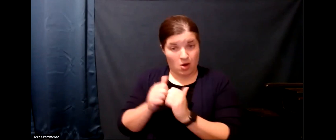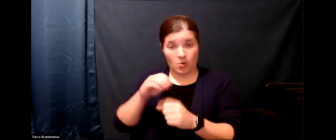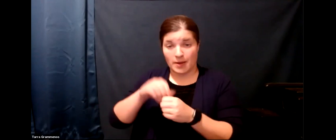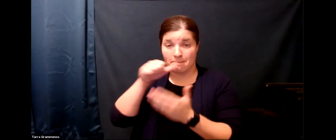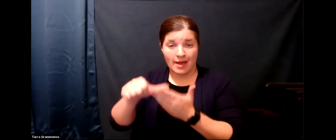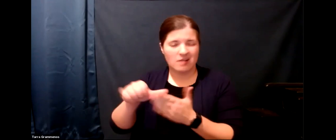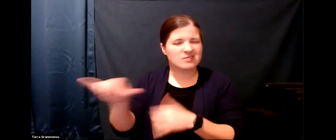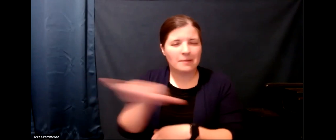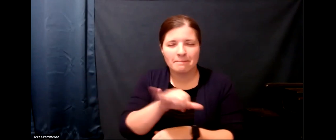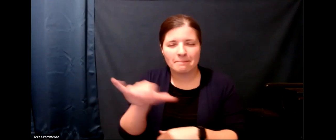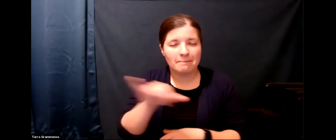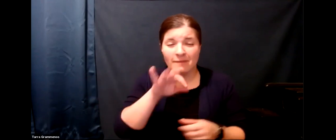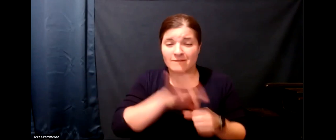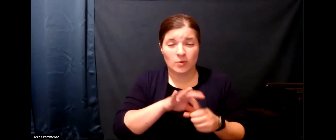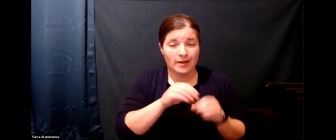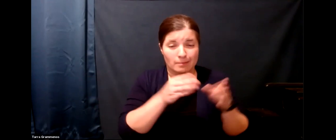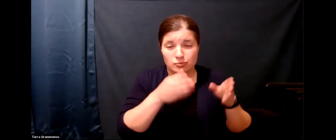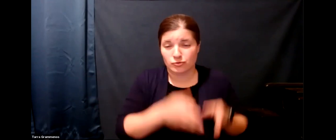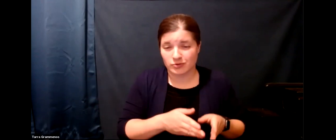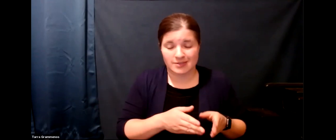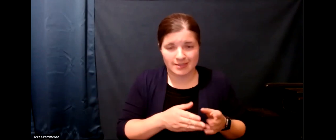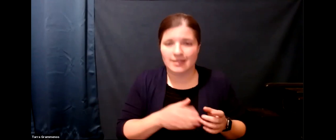Election Day, in that they do need to provide election